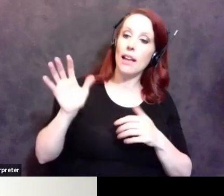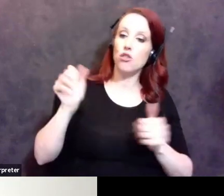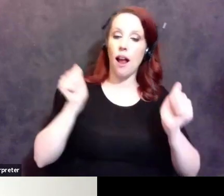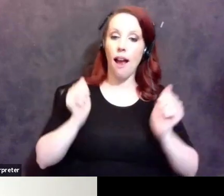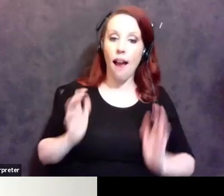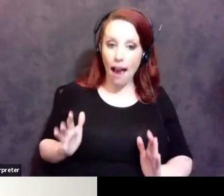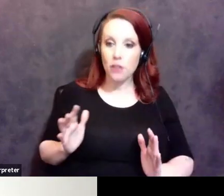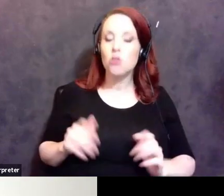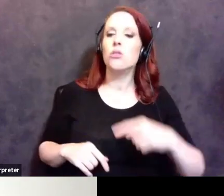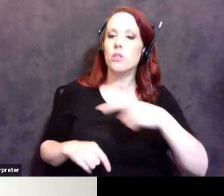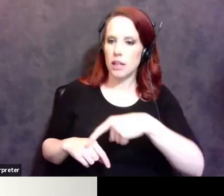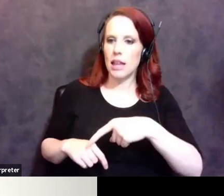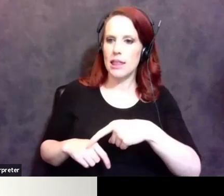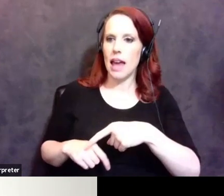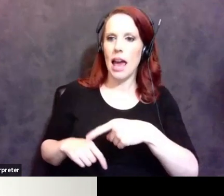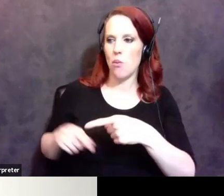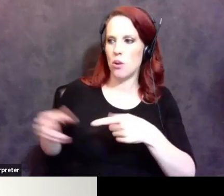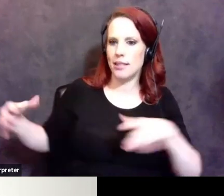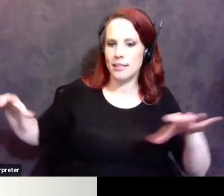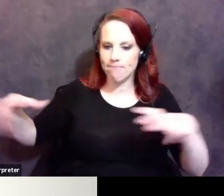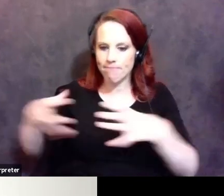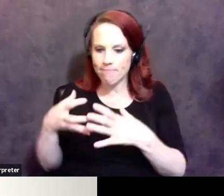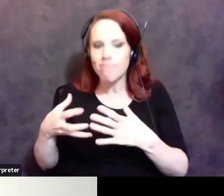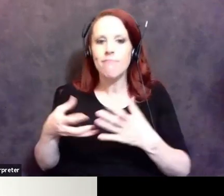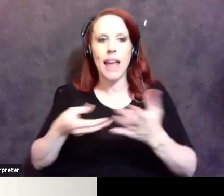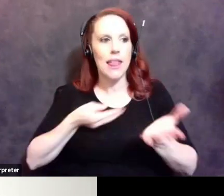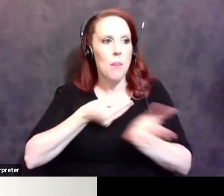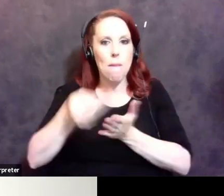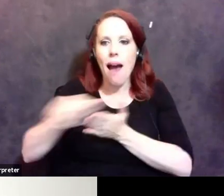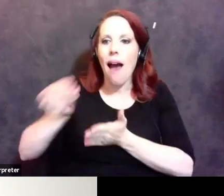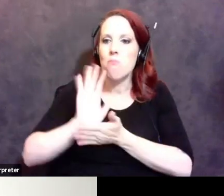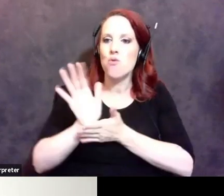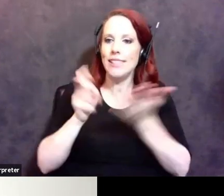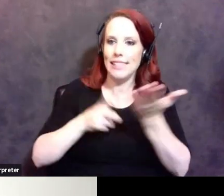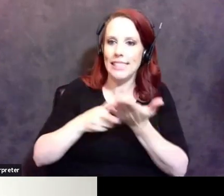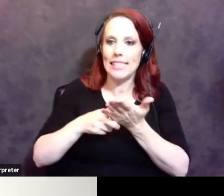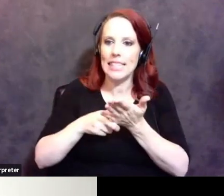their economic clout and financially they would buy out movie theaters and I thought